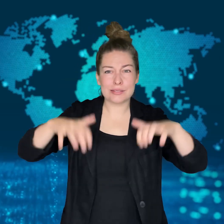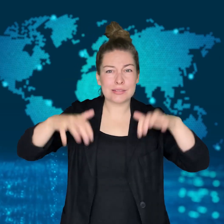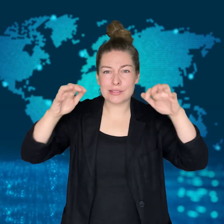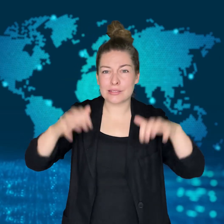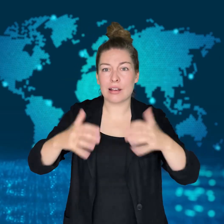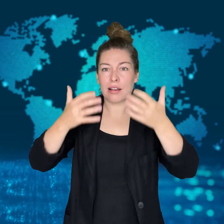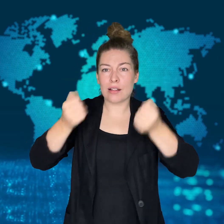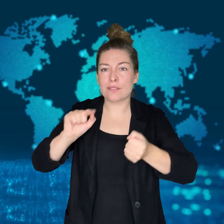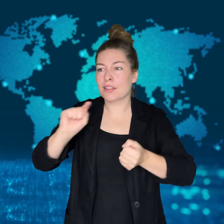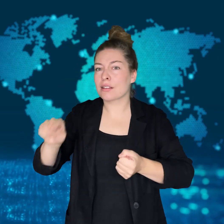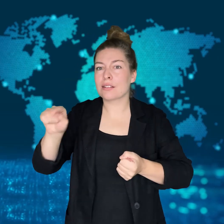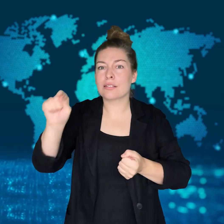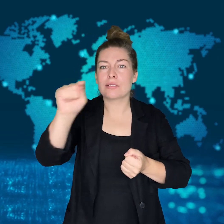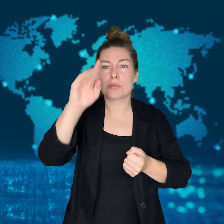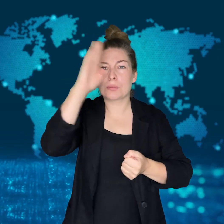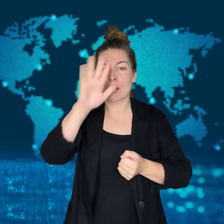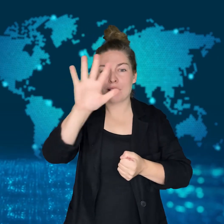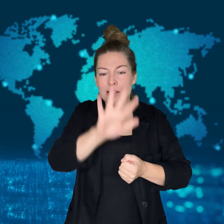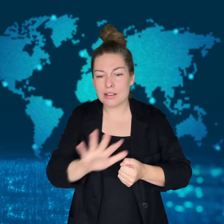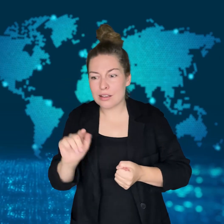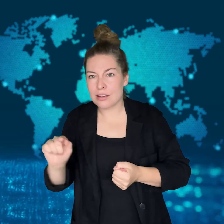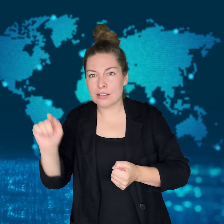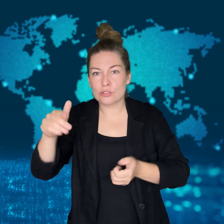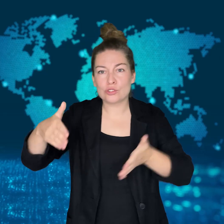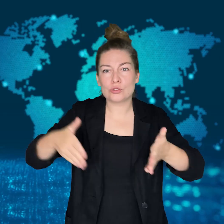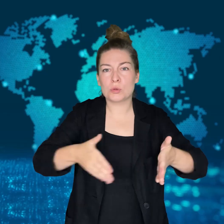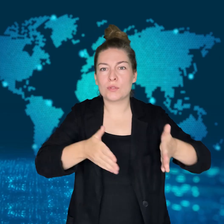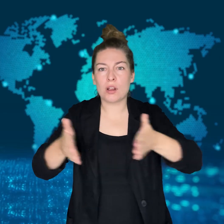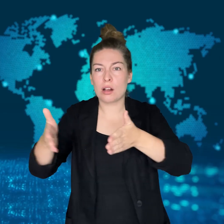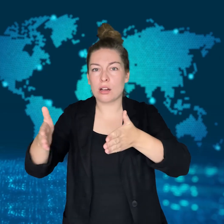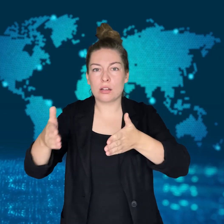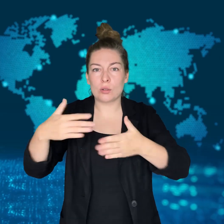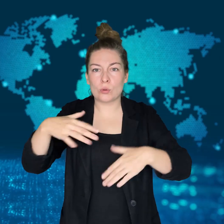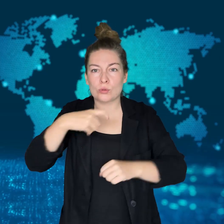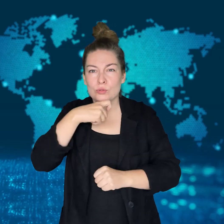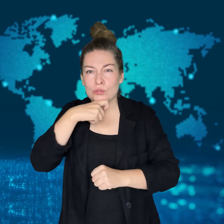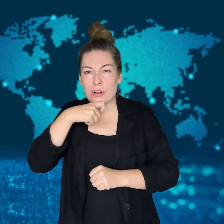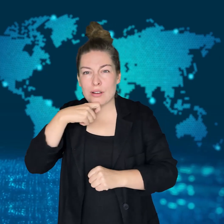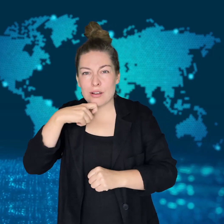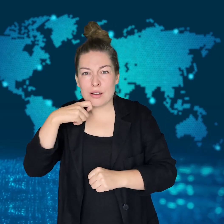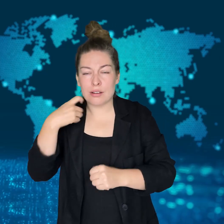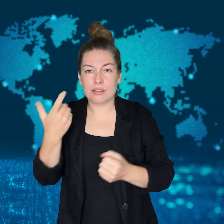Some have warned that cities and communities are being impacted by